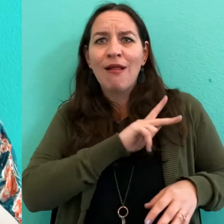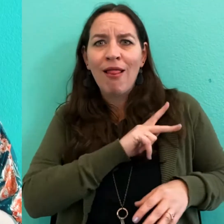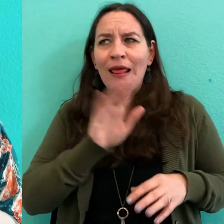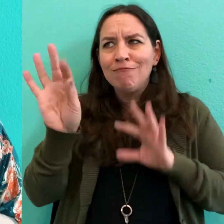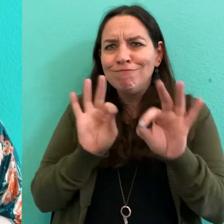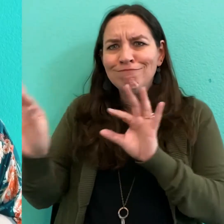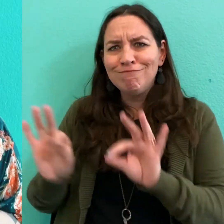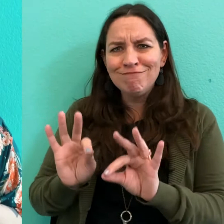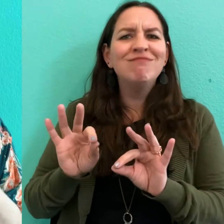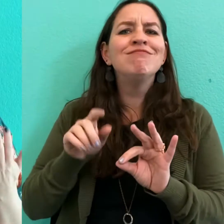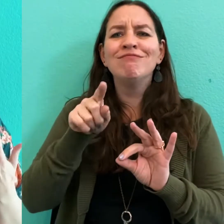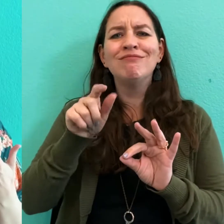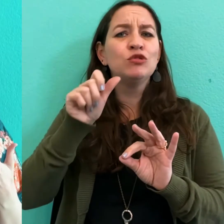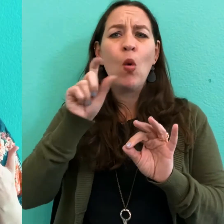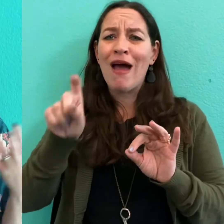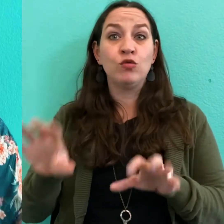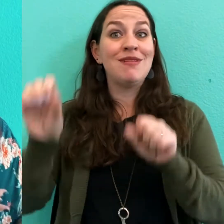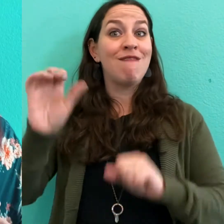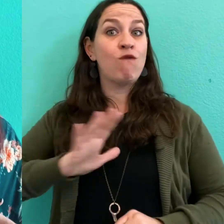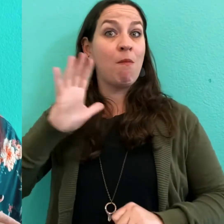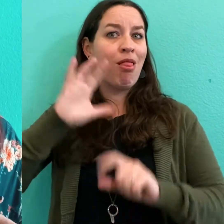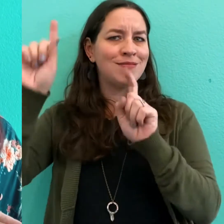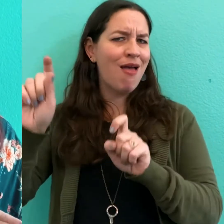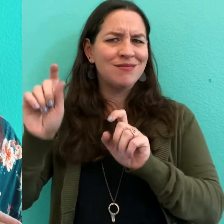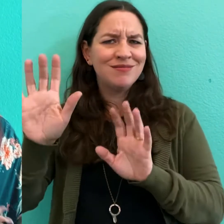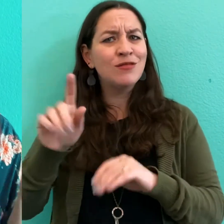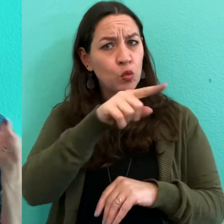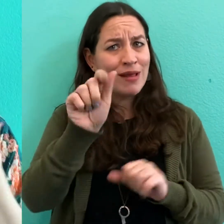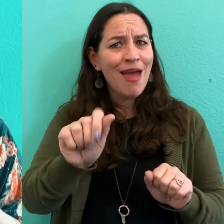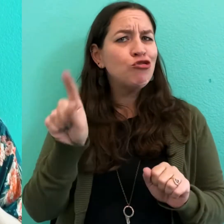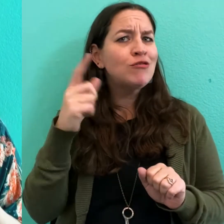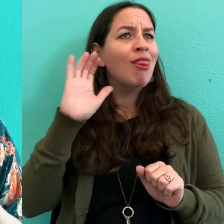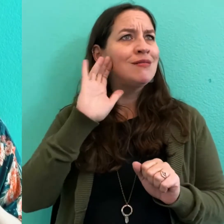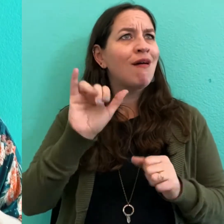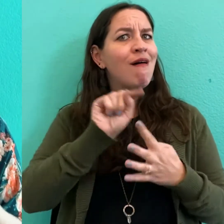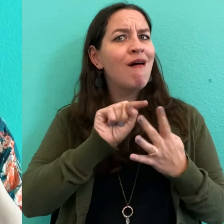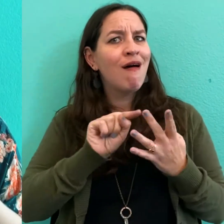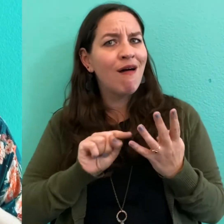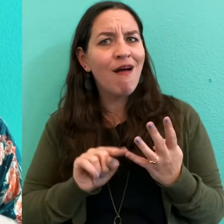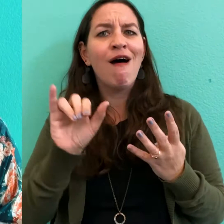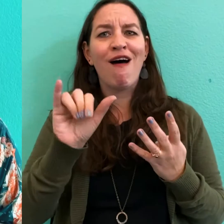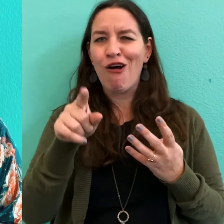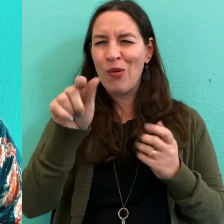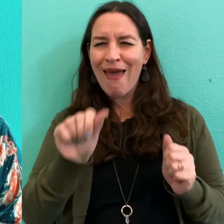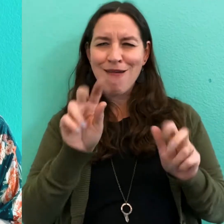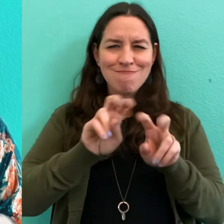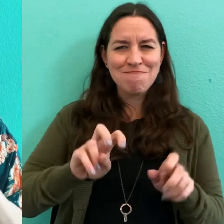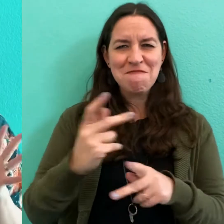more right for you. So you don't even have to take the formal test to know your type. Just listening to these videos and listening to me talk, you're probably going to